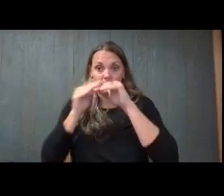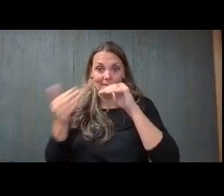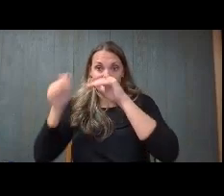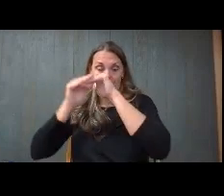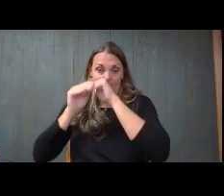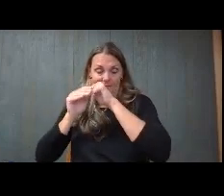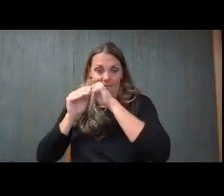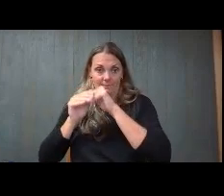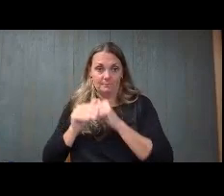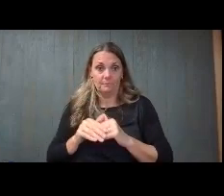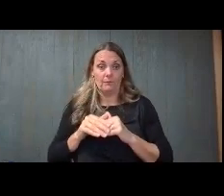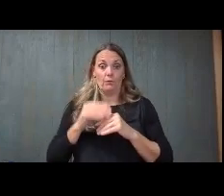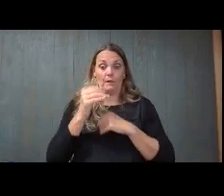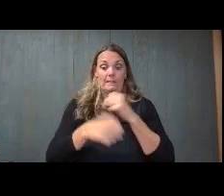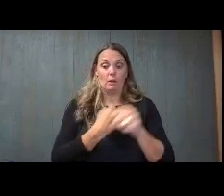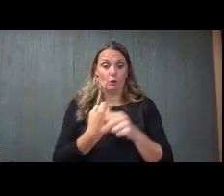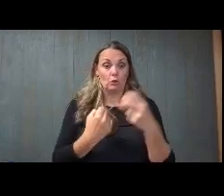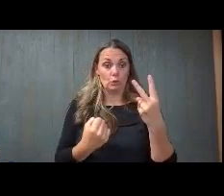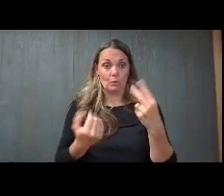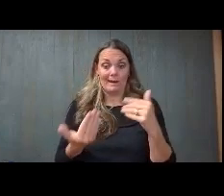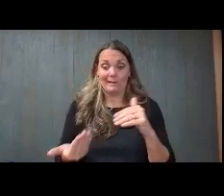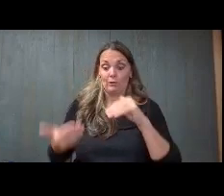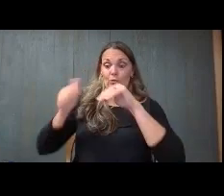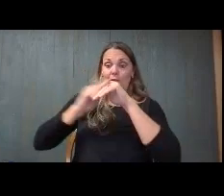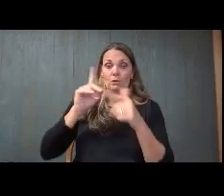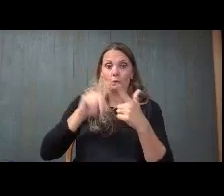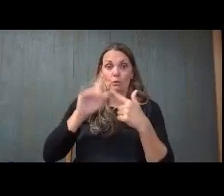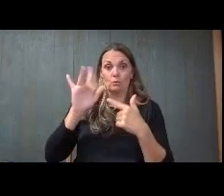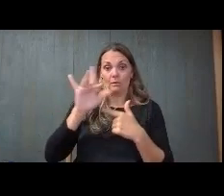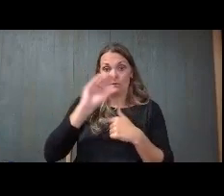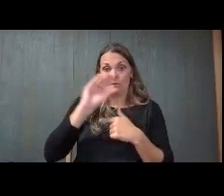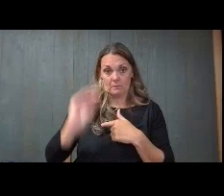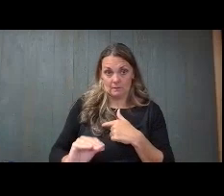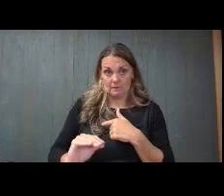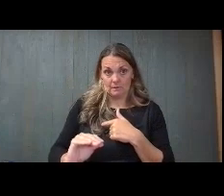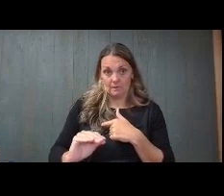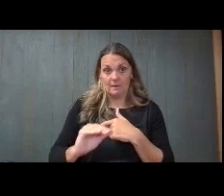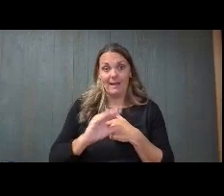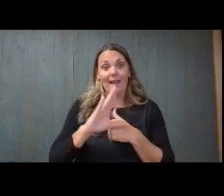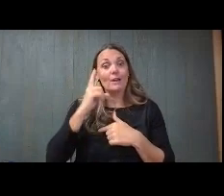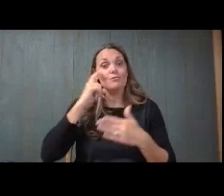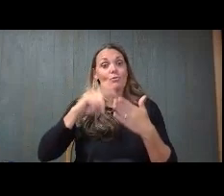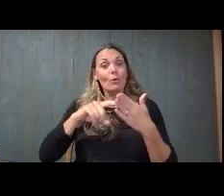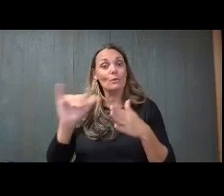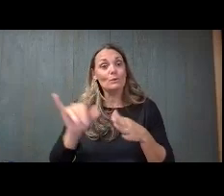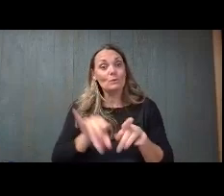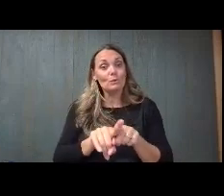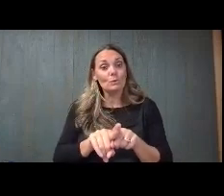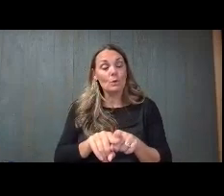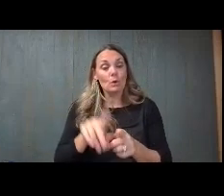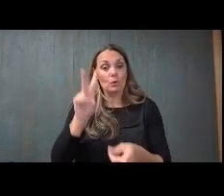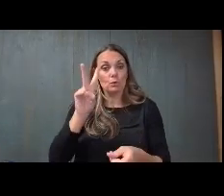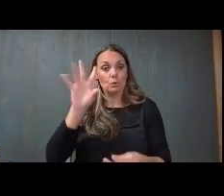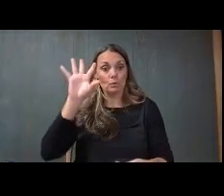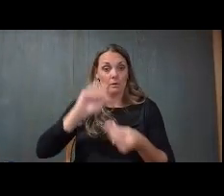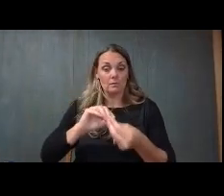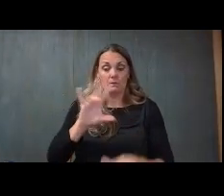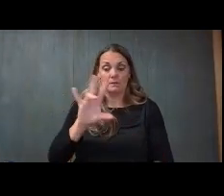For year two, it increases to 25%. And you'll also notice that the two totals 75%